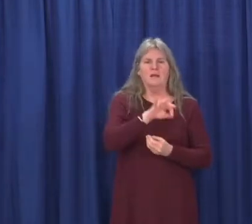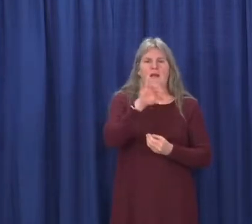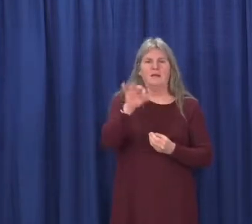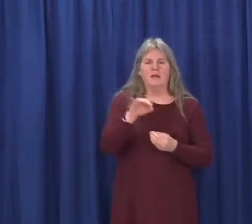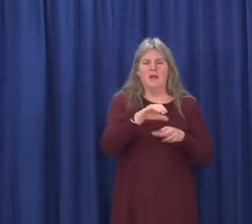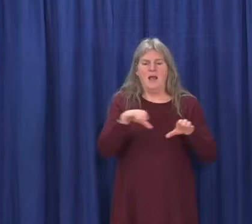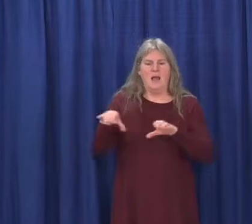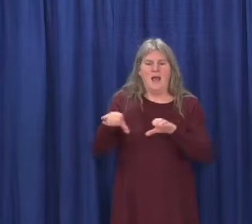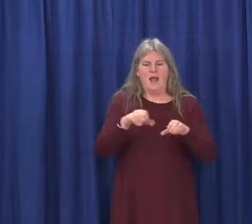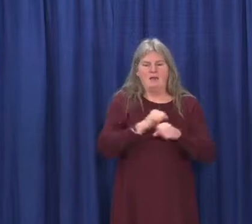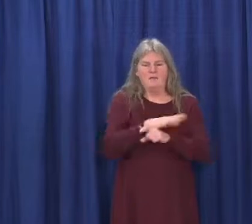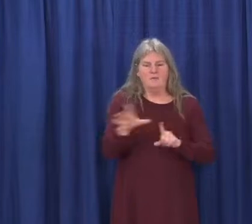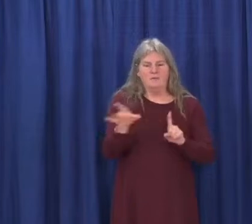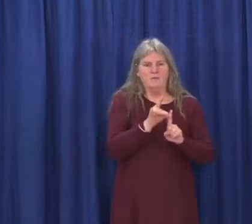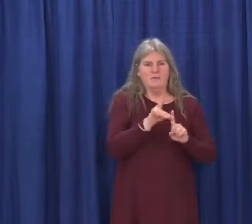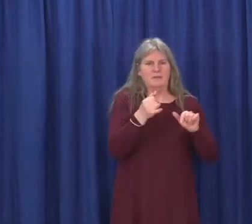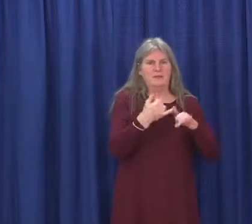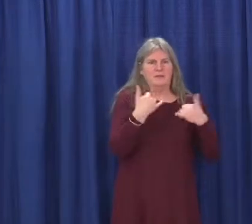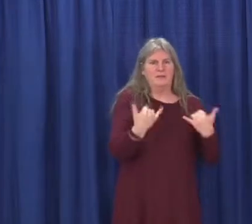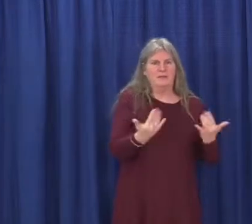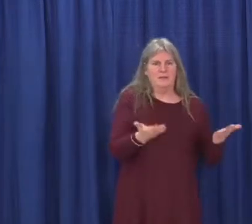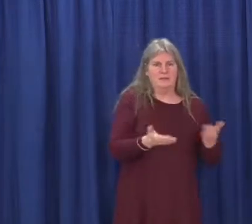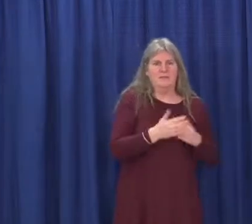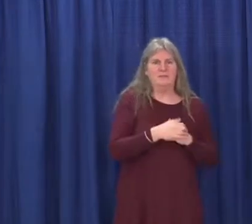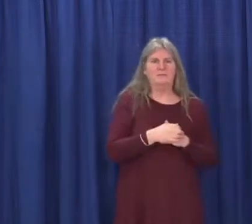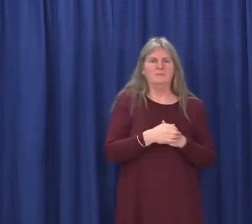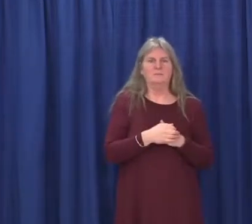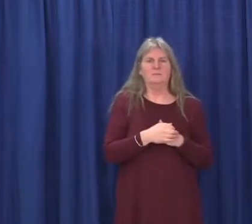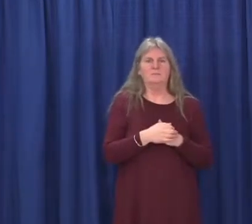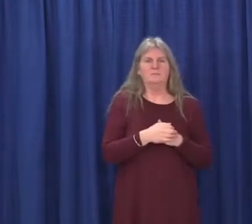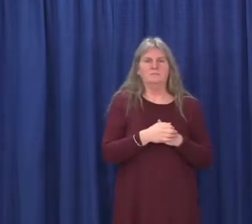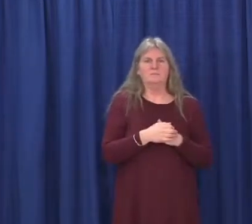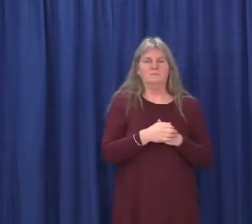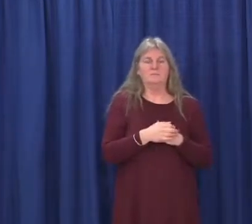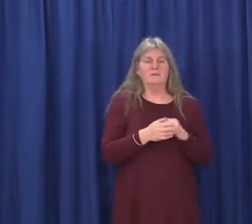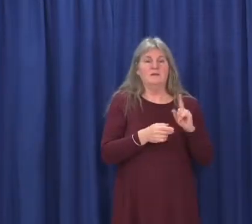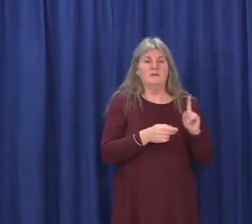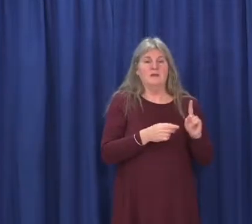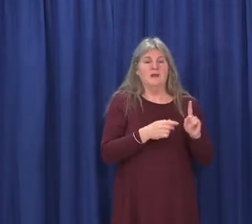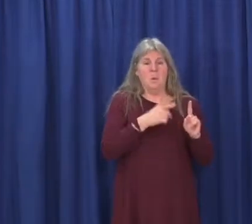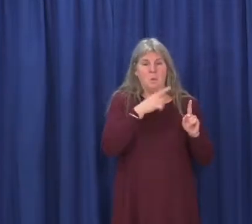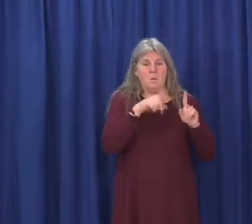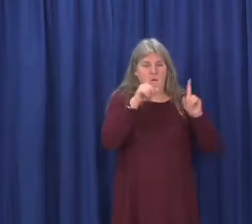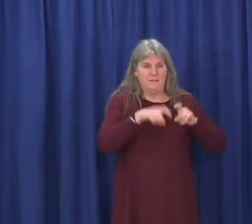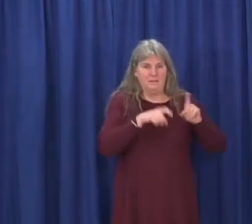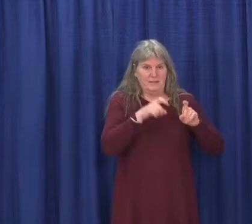cases in the territory among those who have been tested and are in our system.